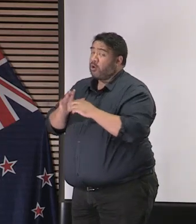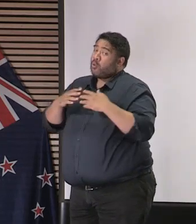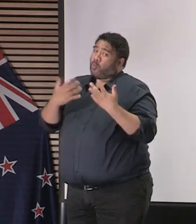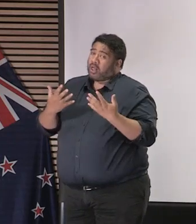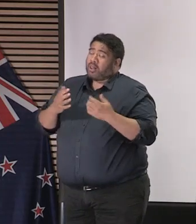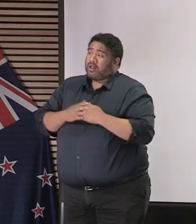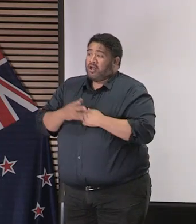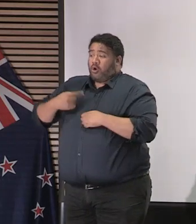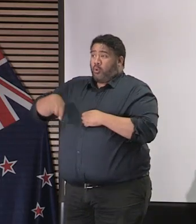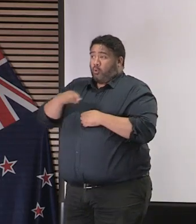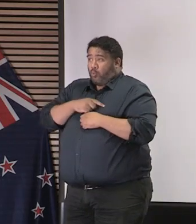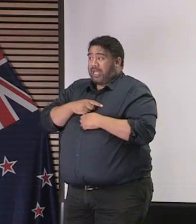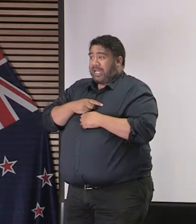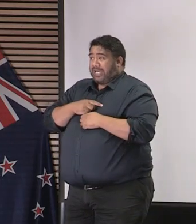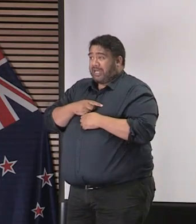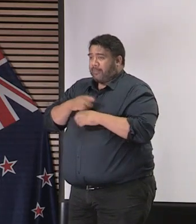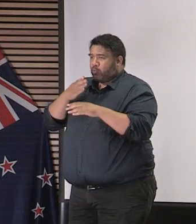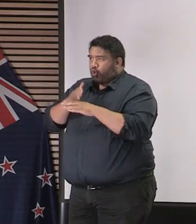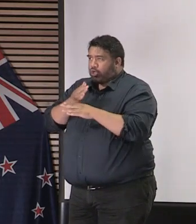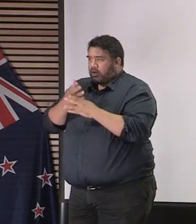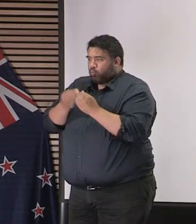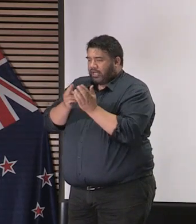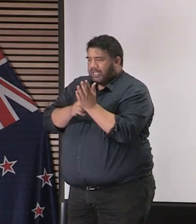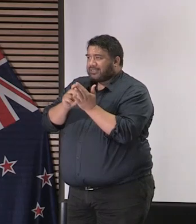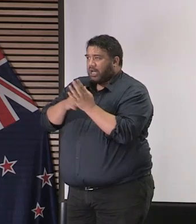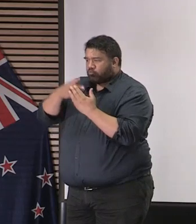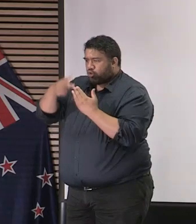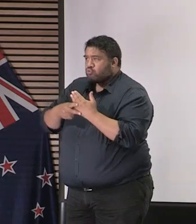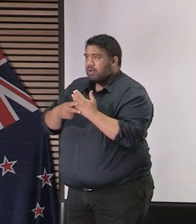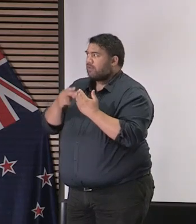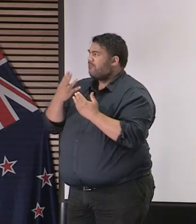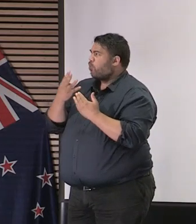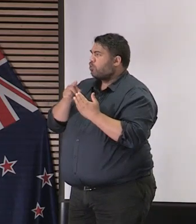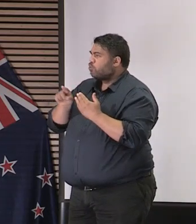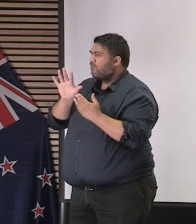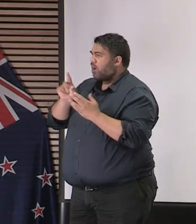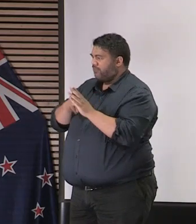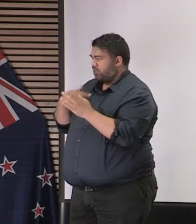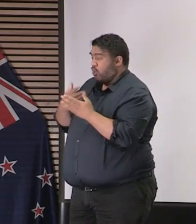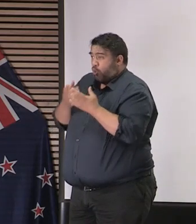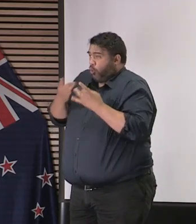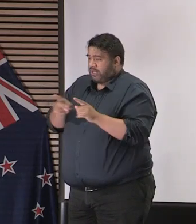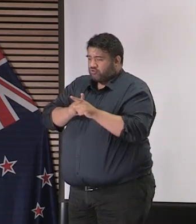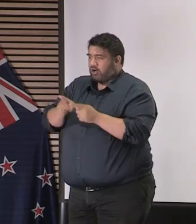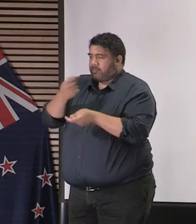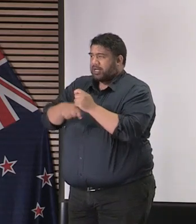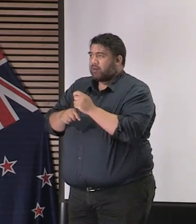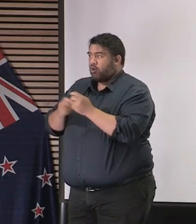speculate about. That we have been doing a lot of work over the last four or five years to move NCEA progressively to an